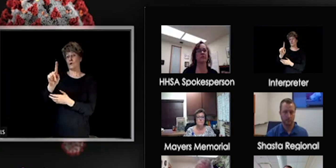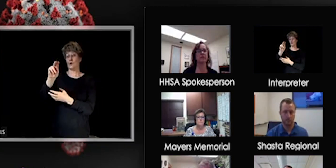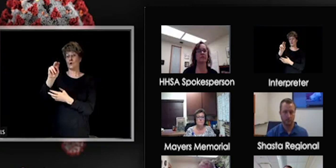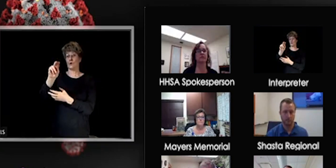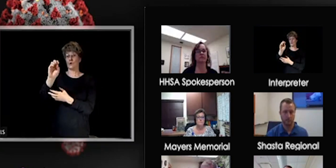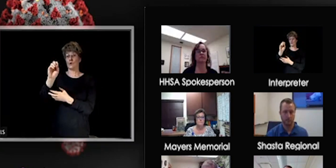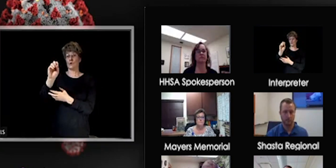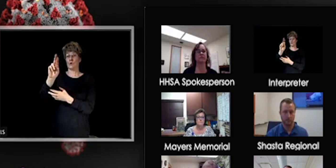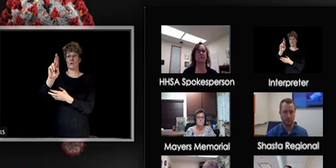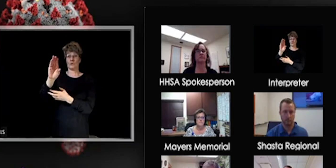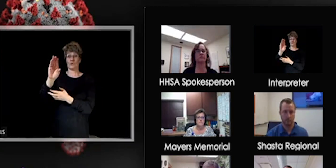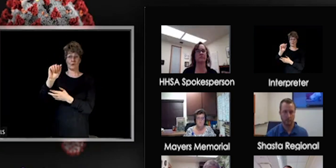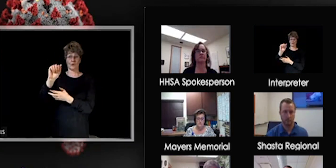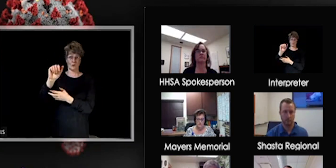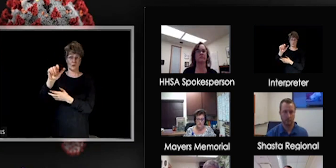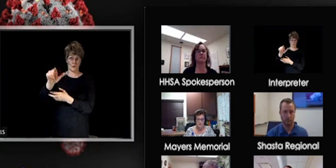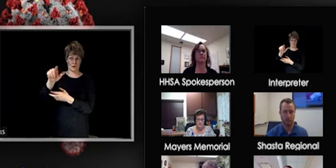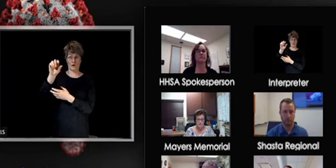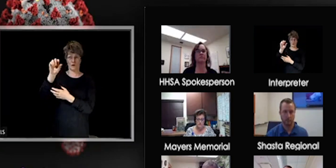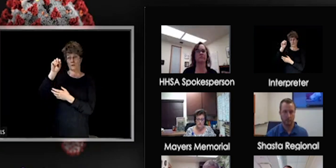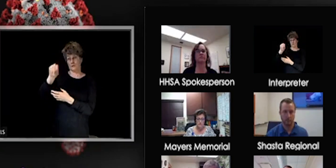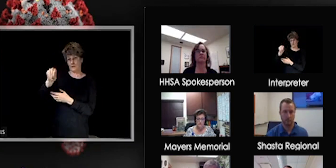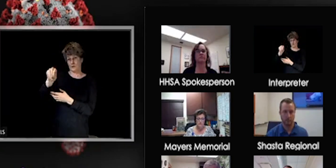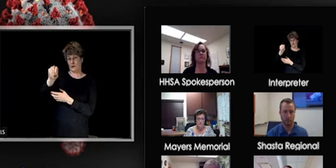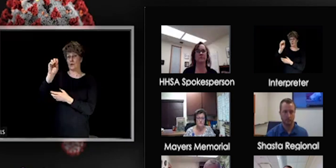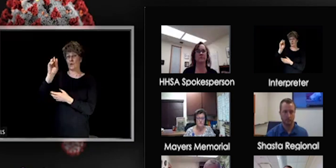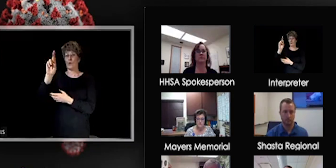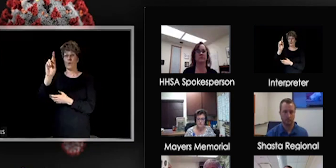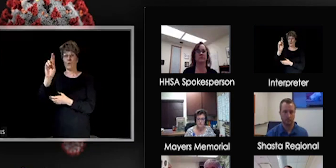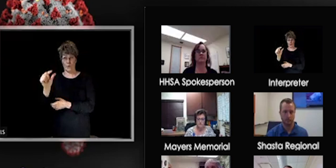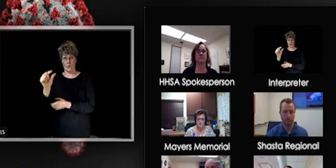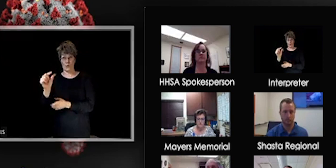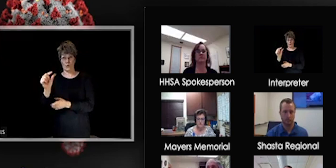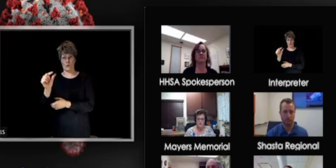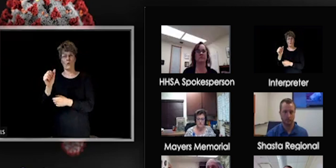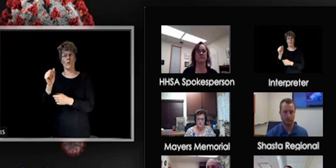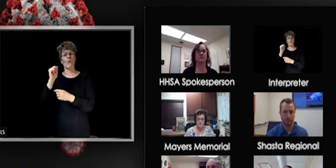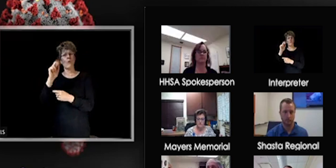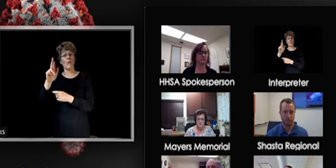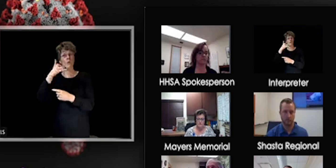know there was a specific article, I don’t know if any of you guys saw. One of the ABC